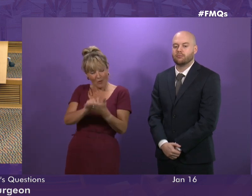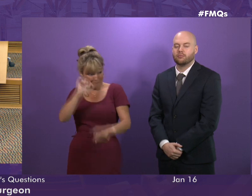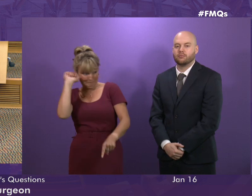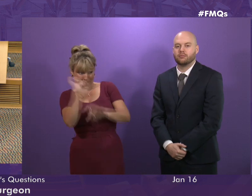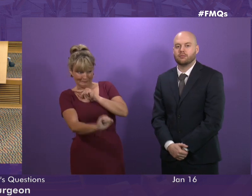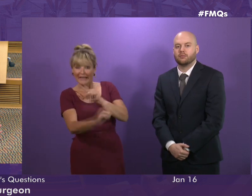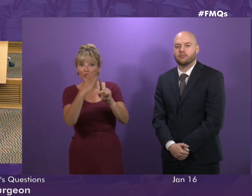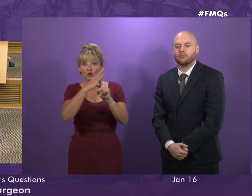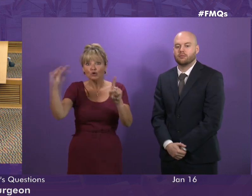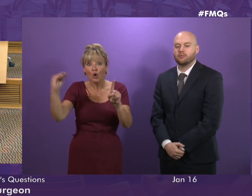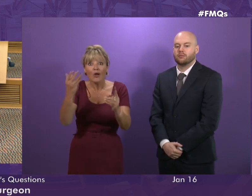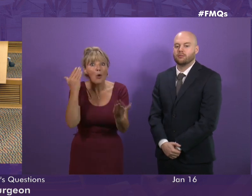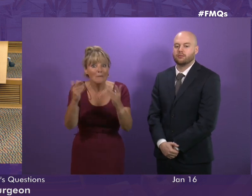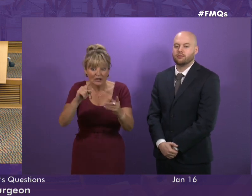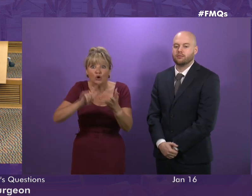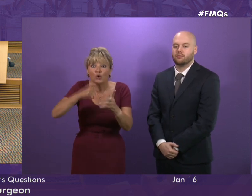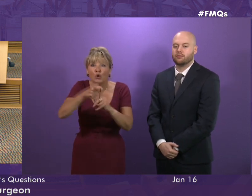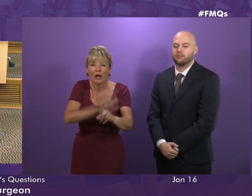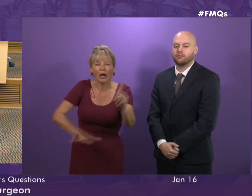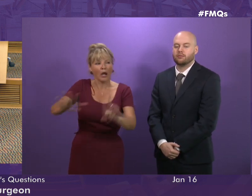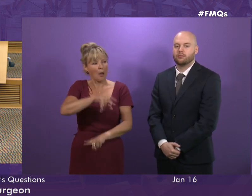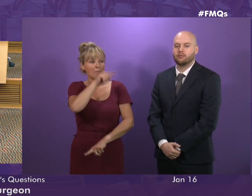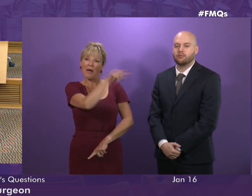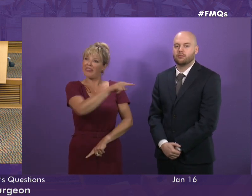United Kingdom-wide, but they still claim that the election result is a mandate for